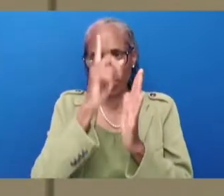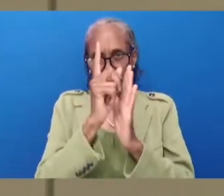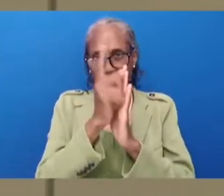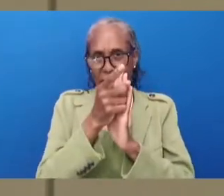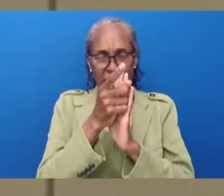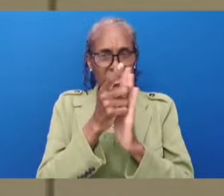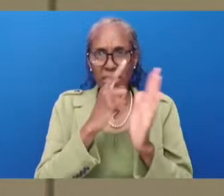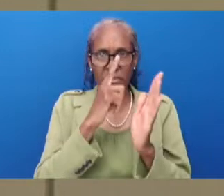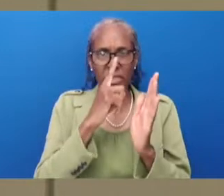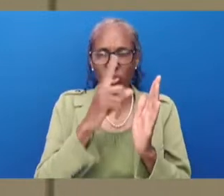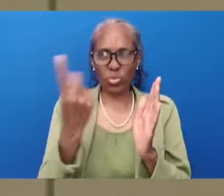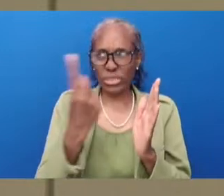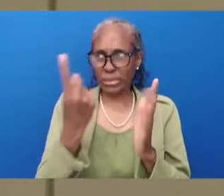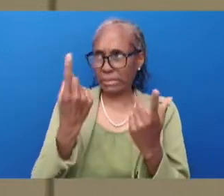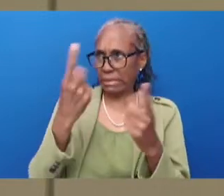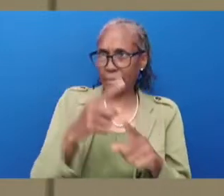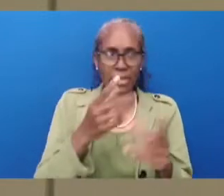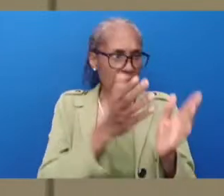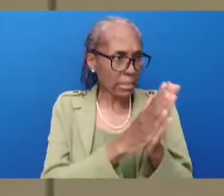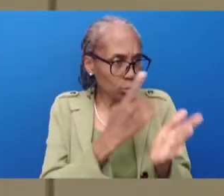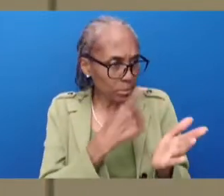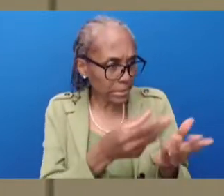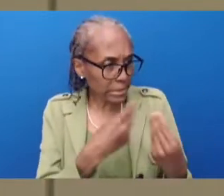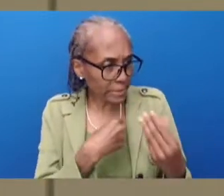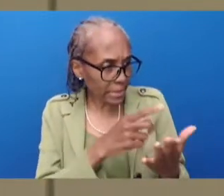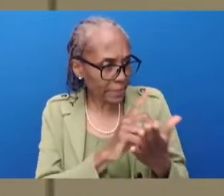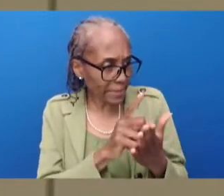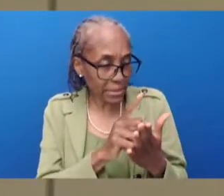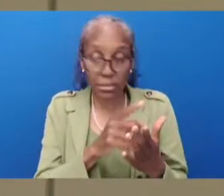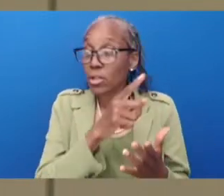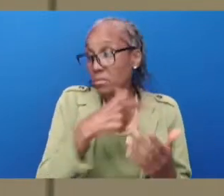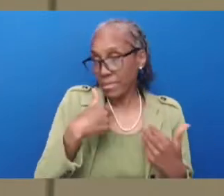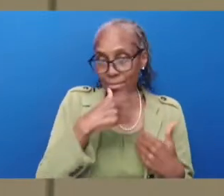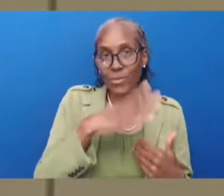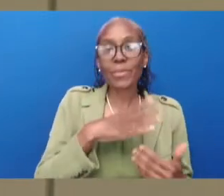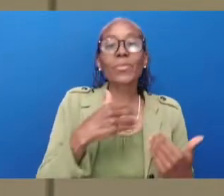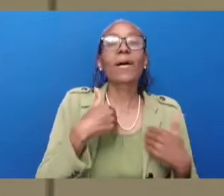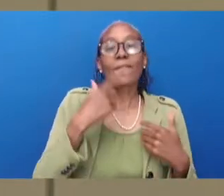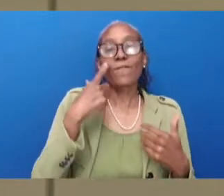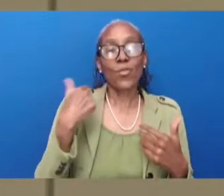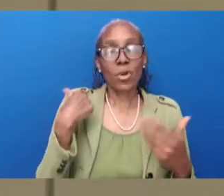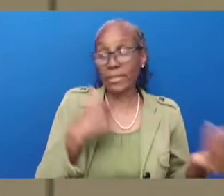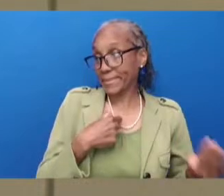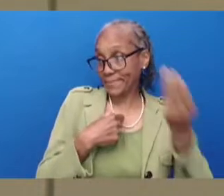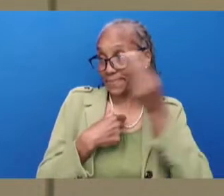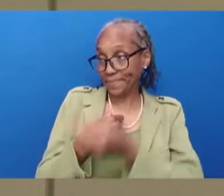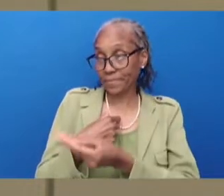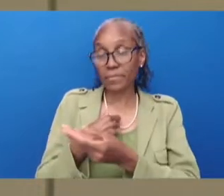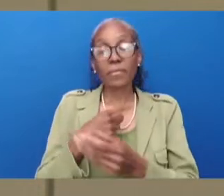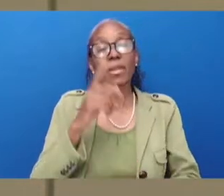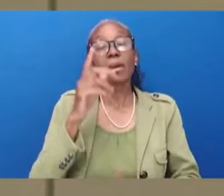AREAS. ALWAYS ASK FOR THE MINUTES WHEN YOU'RE NOT SURE OF SOMETHING,